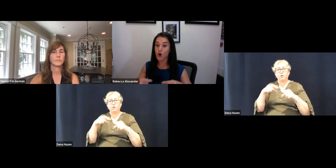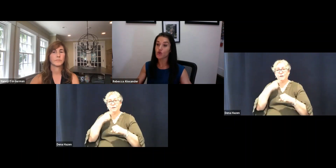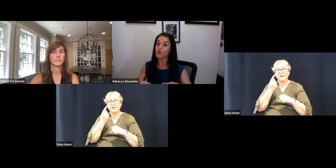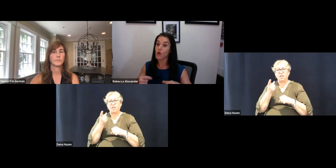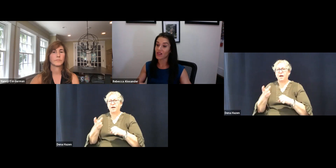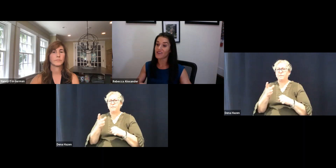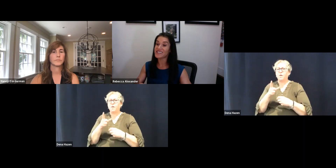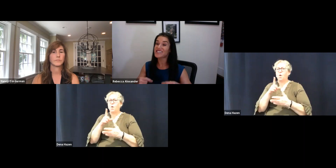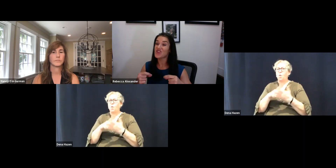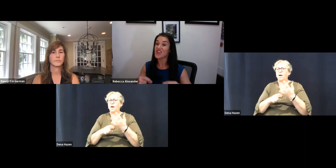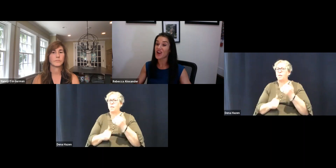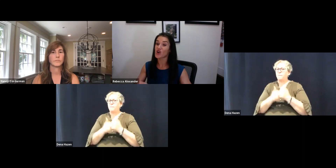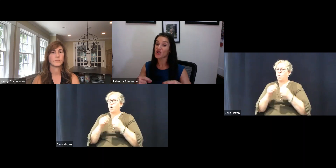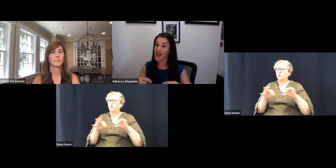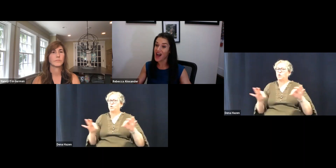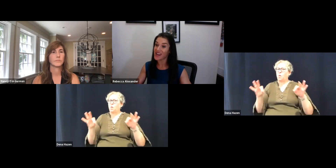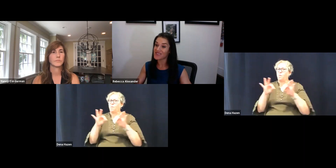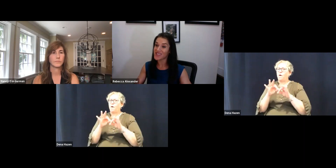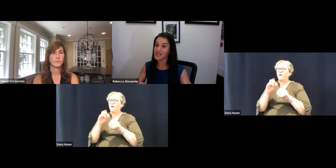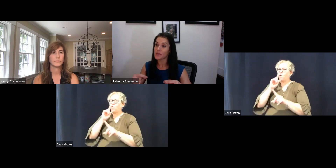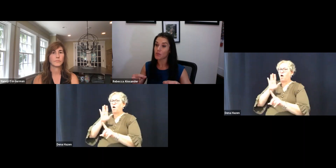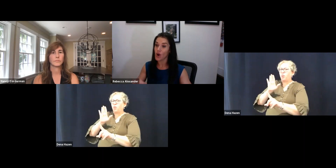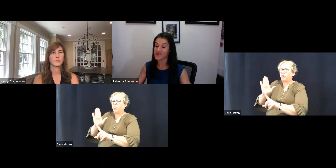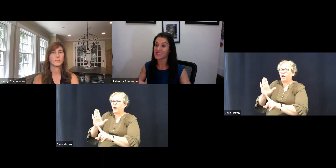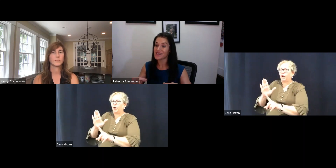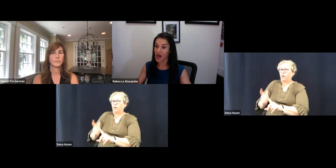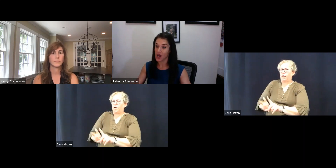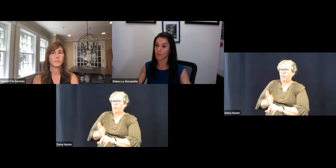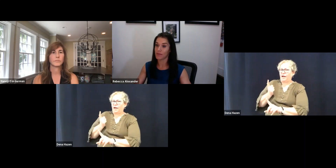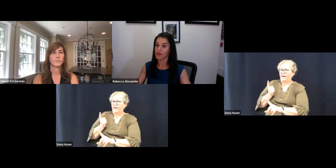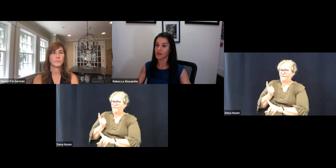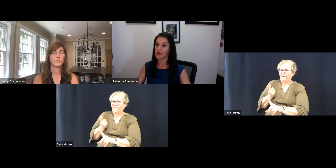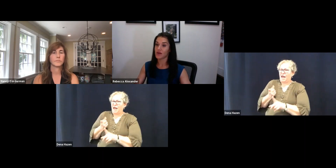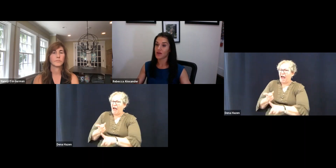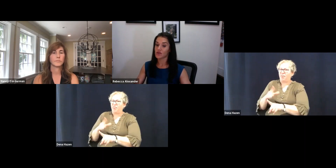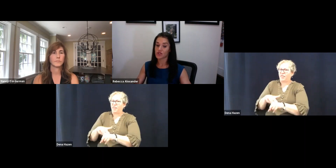most relevant to their lives in the present time.